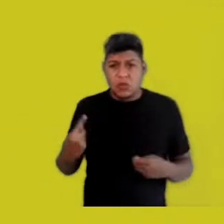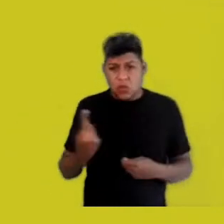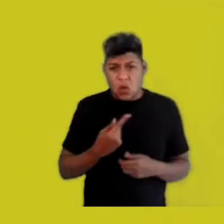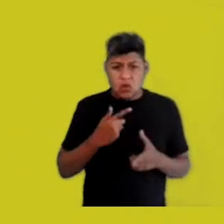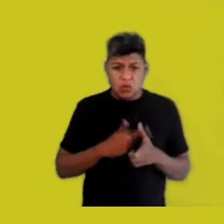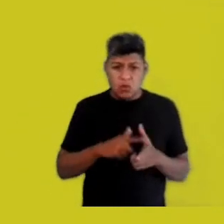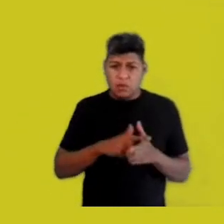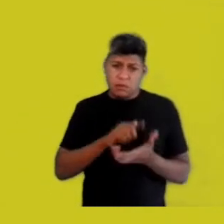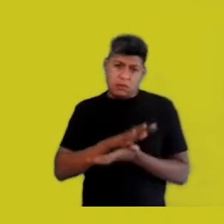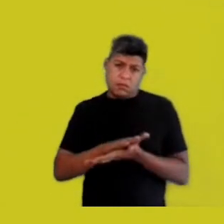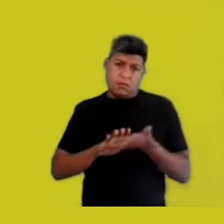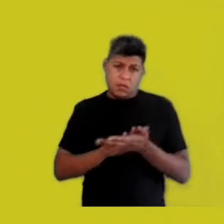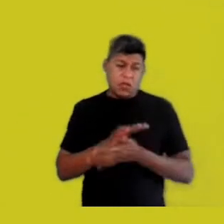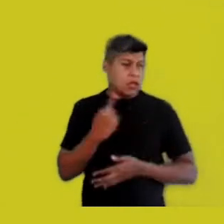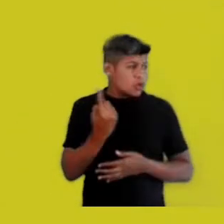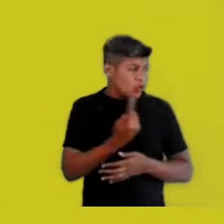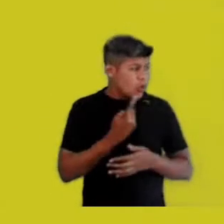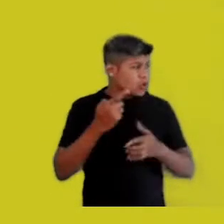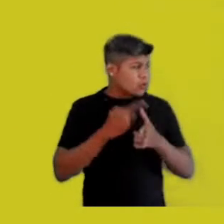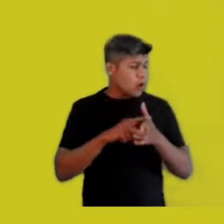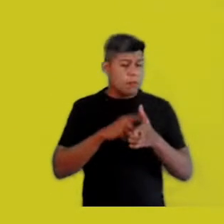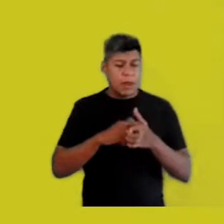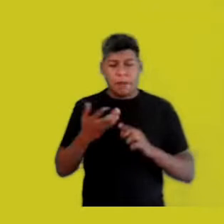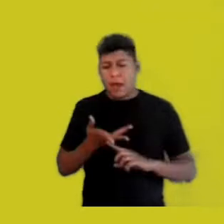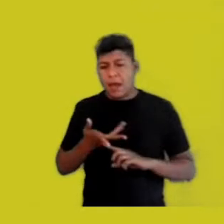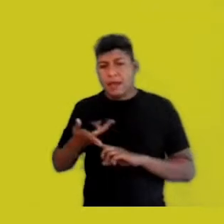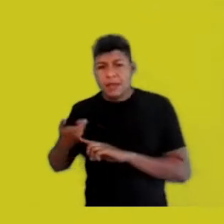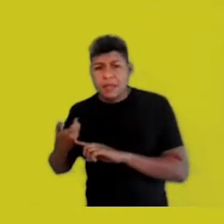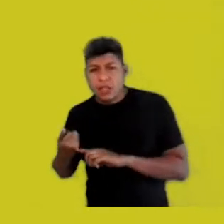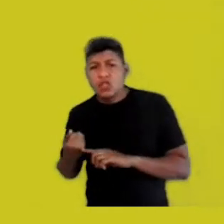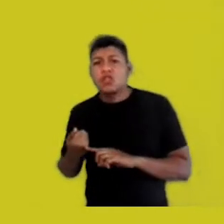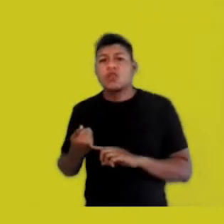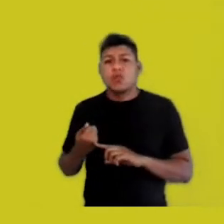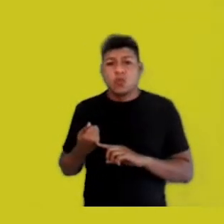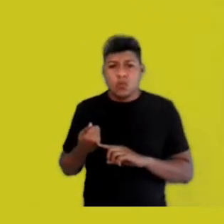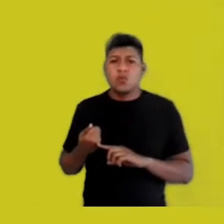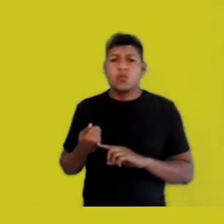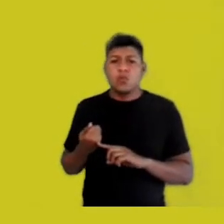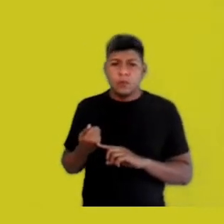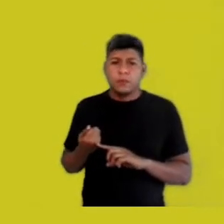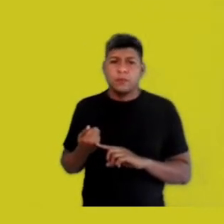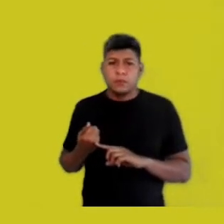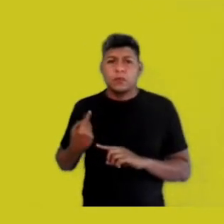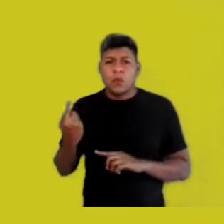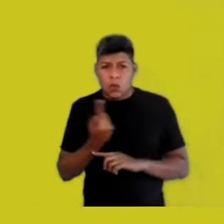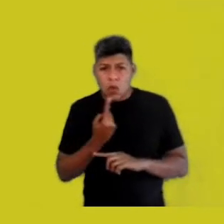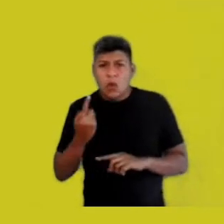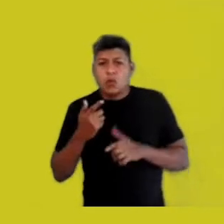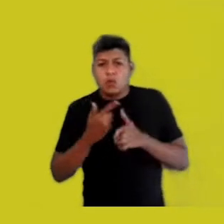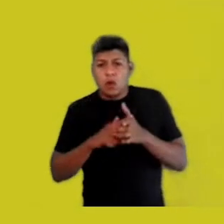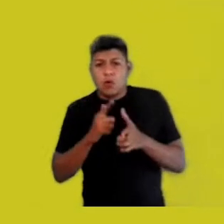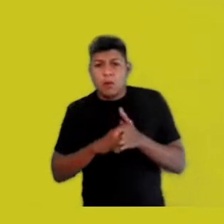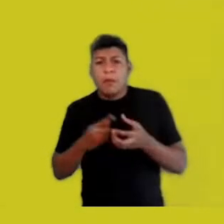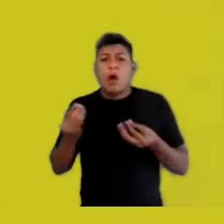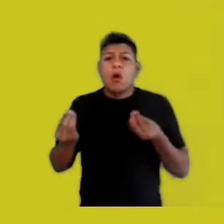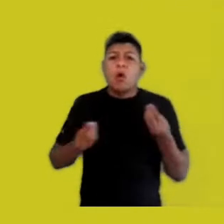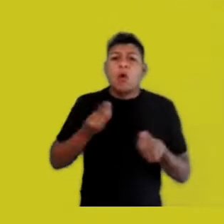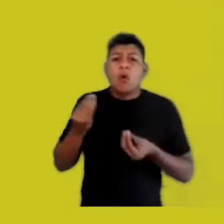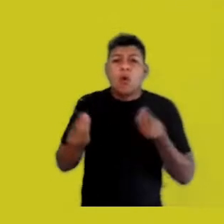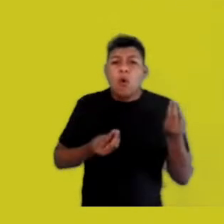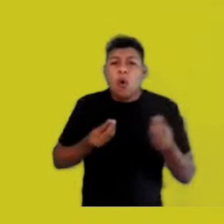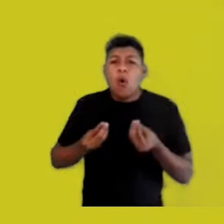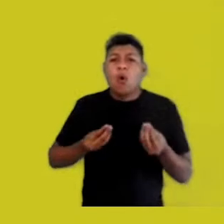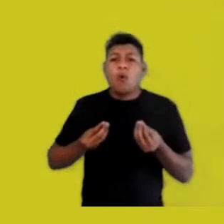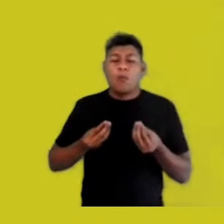Our artistic problems, our problems in how to deal with artistic practice